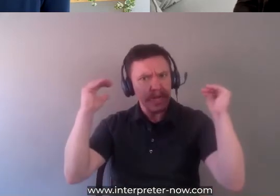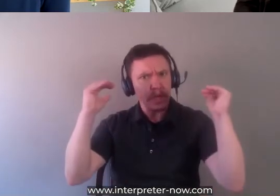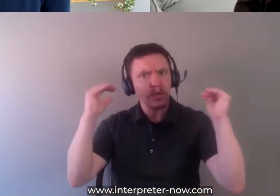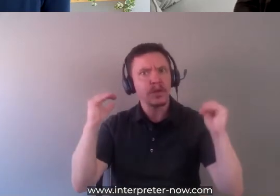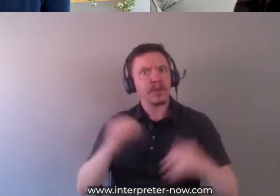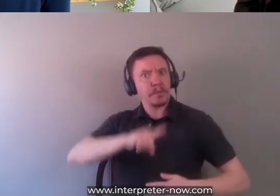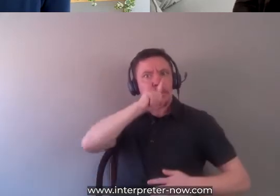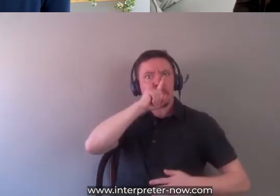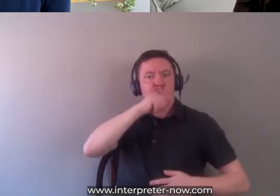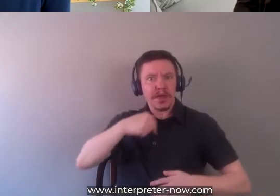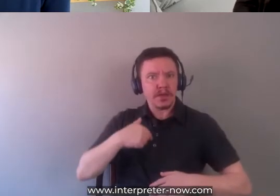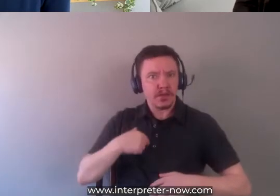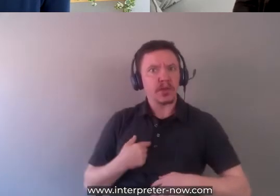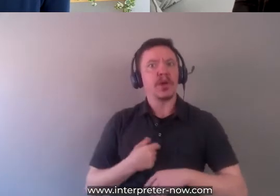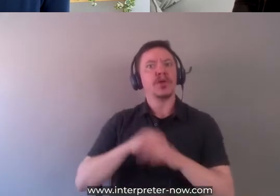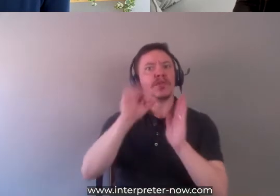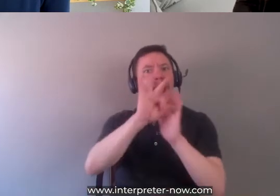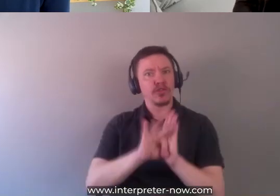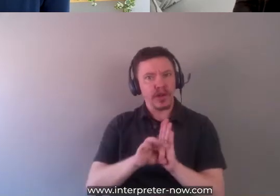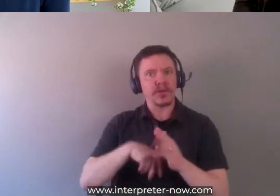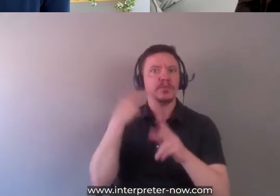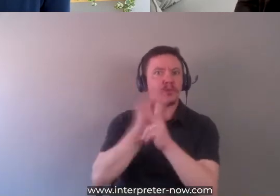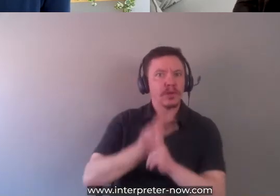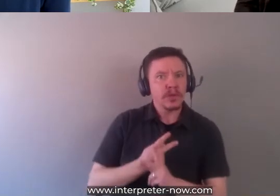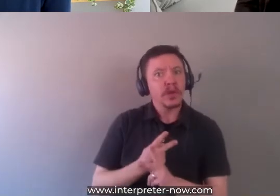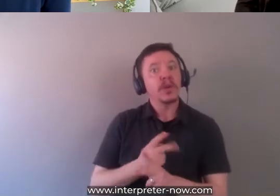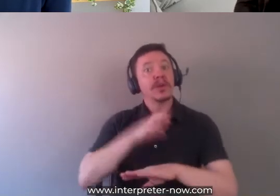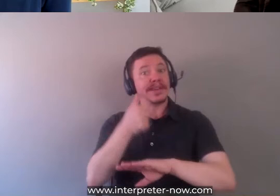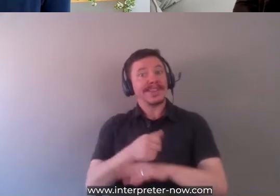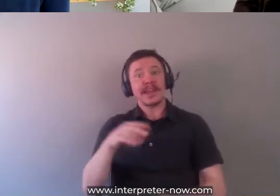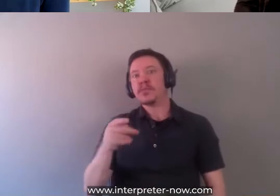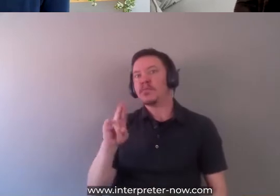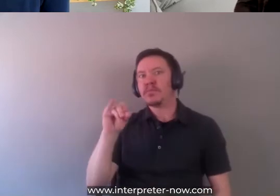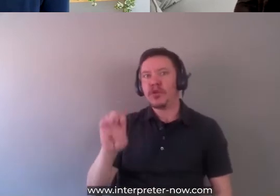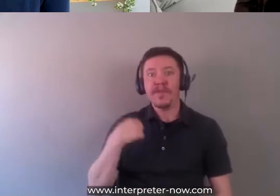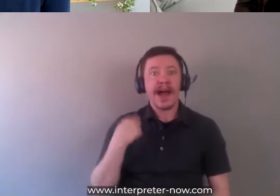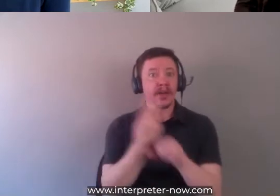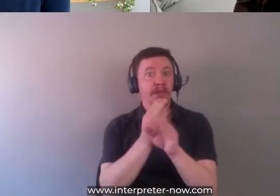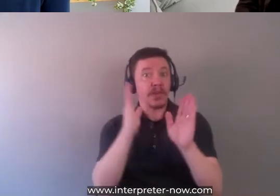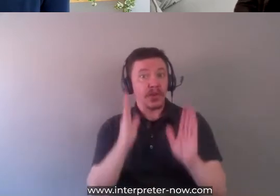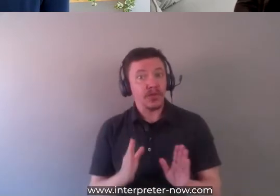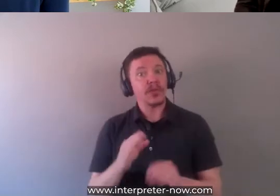algorithms to attempt to create profiles of their users, and some of those profiles connect